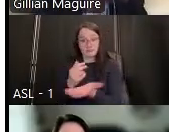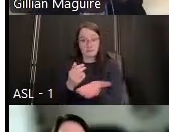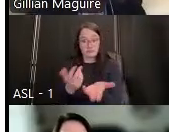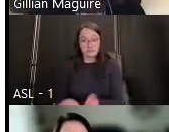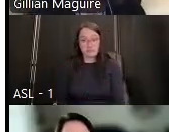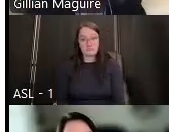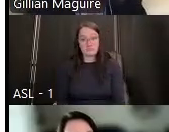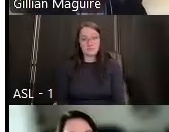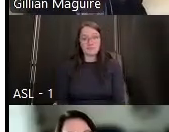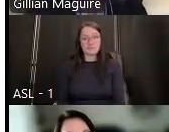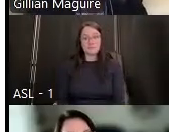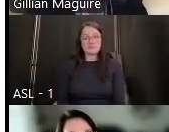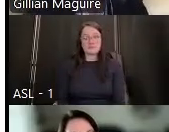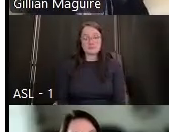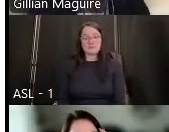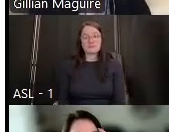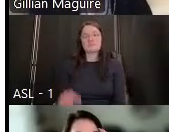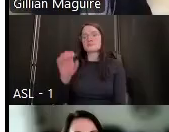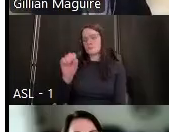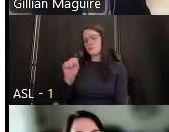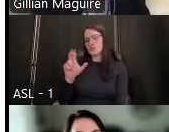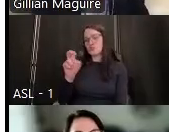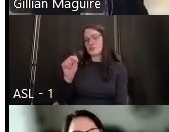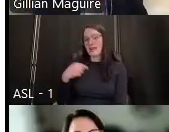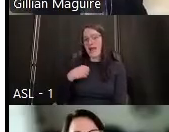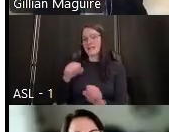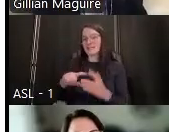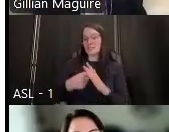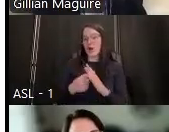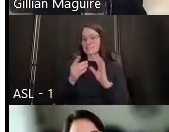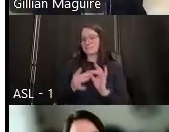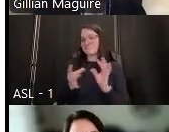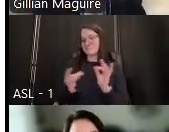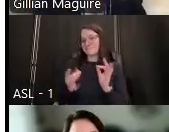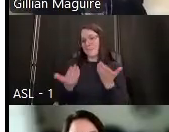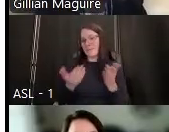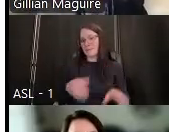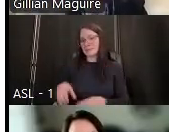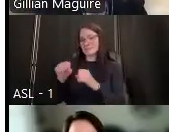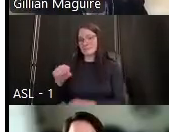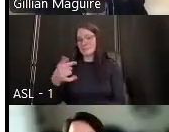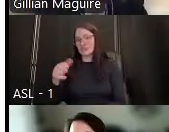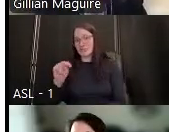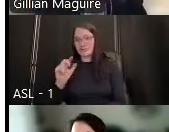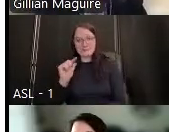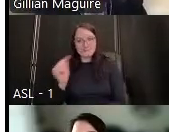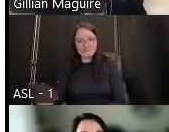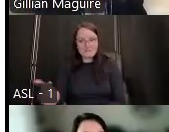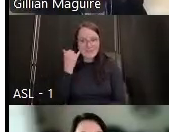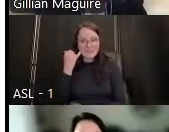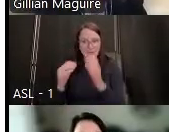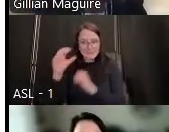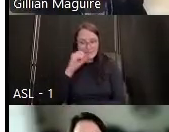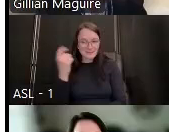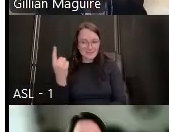Maybe I can jump in first and you can um jump in as well Gillian to fill in any gaps. Um my